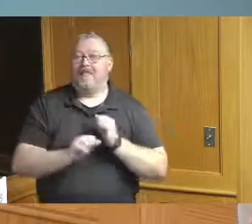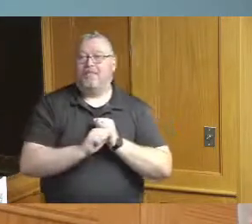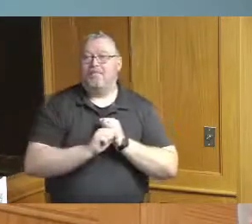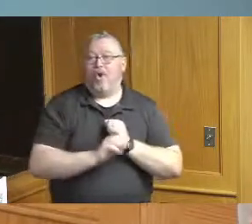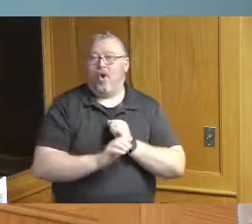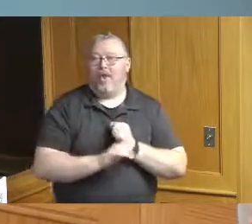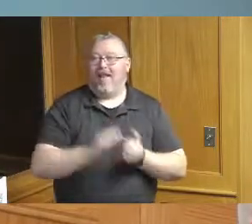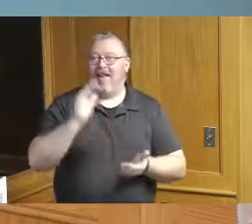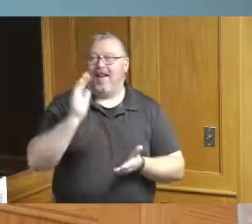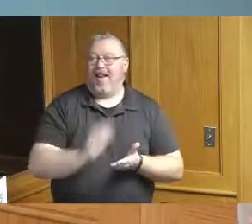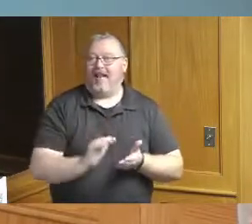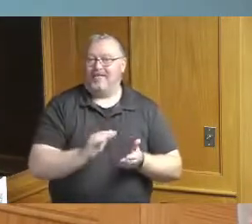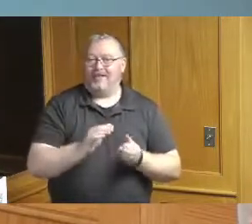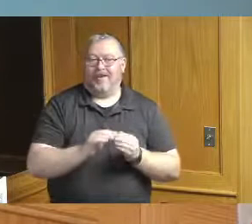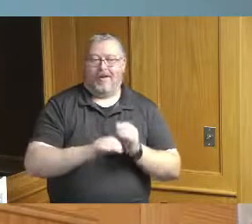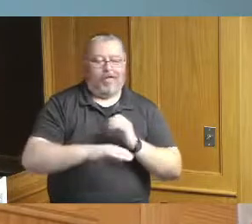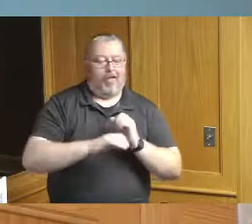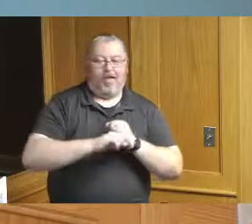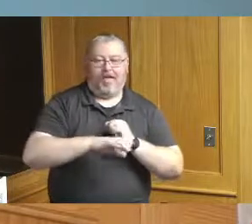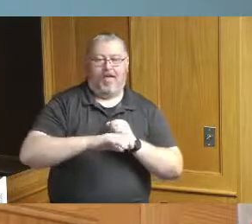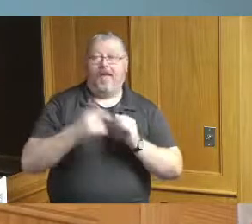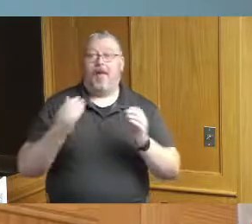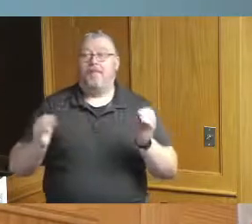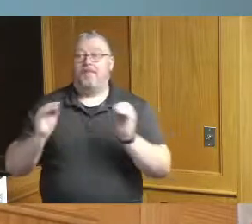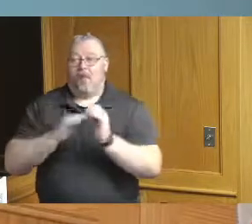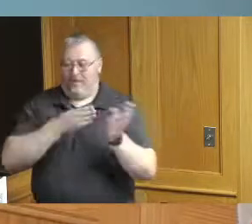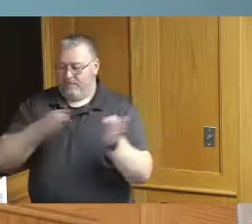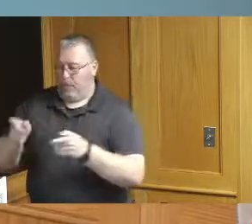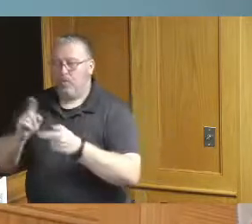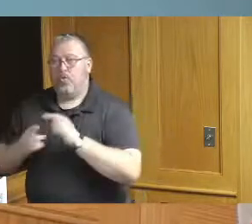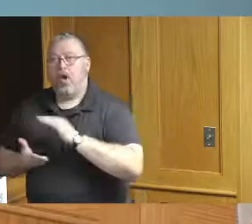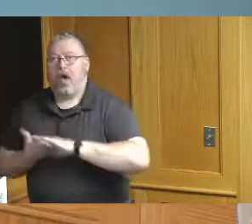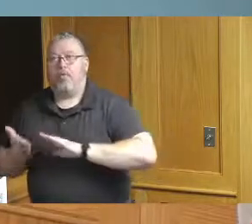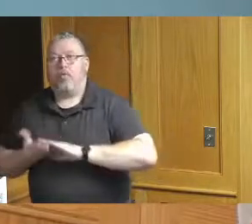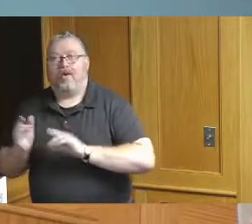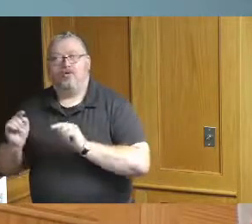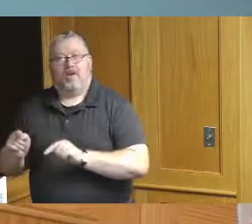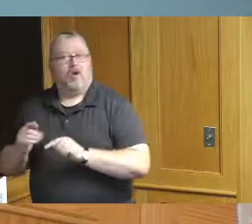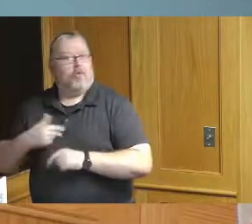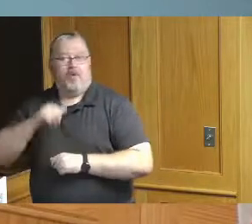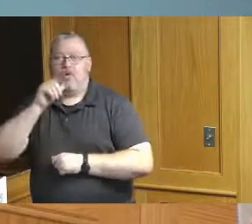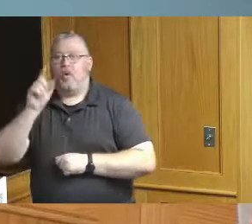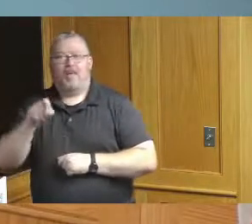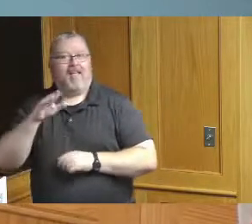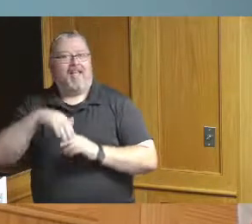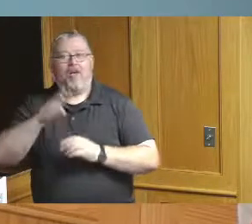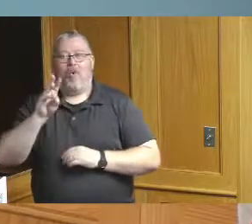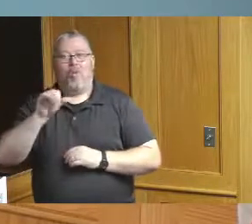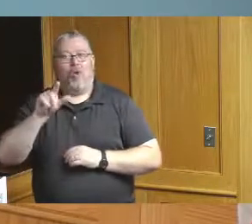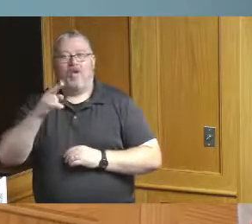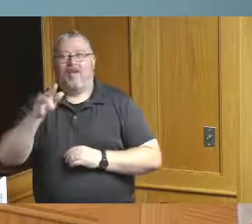less advertising and more now to operations we don't need you at walnut hills wanted in withrow